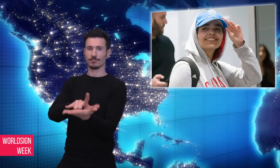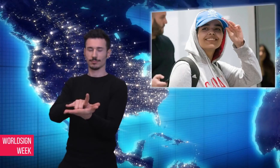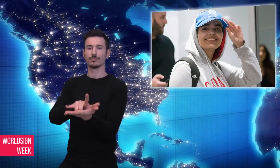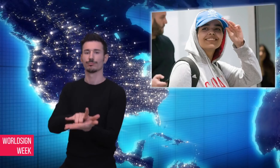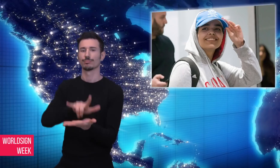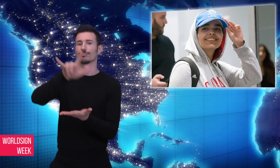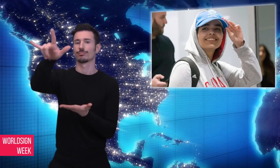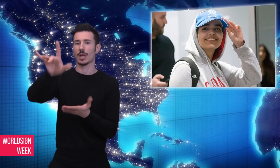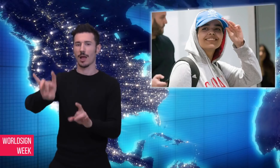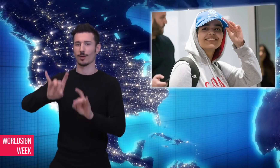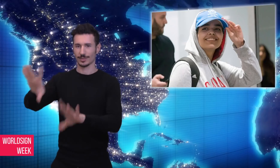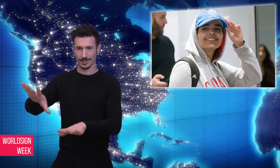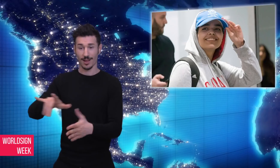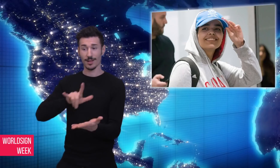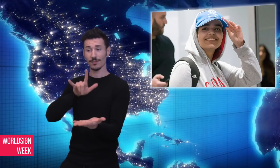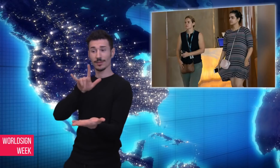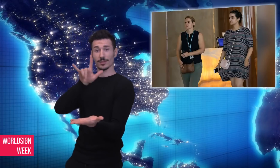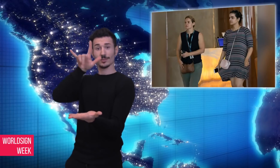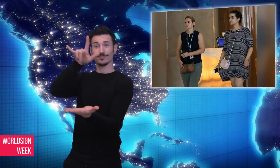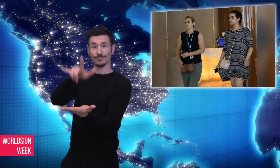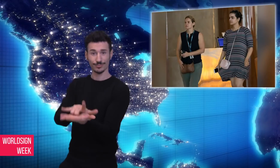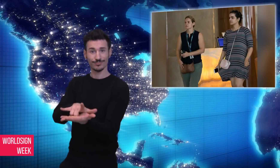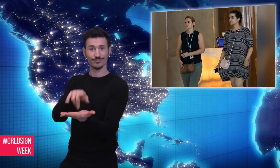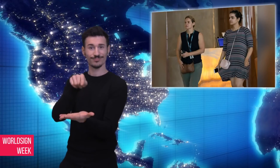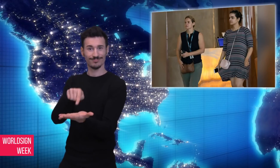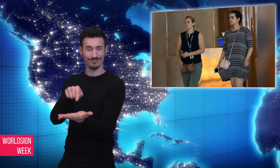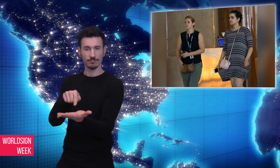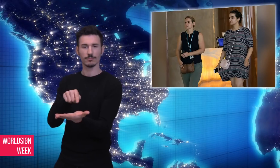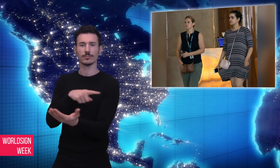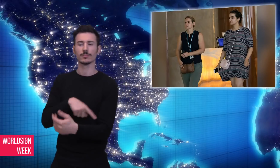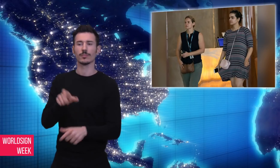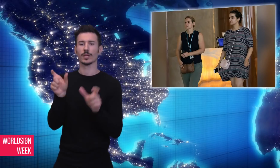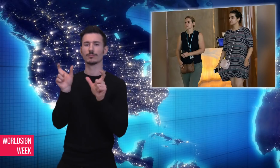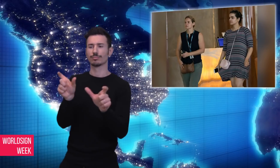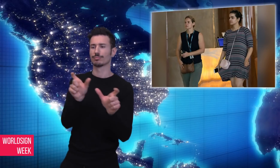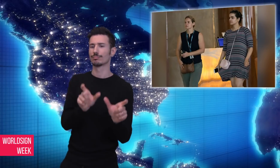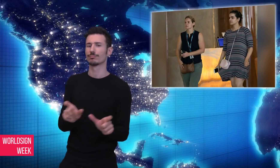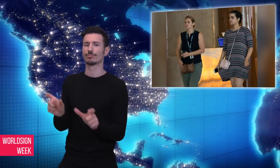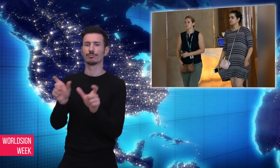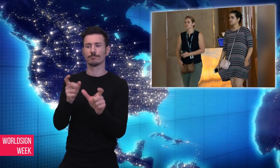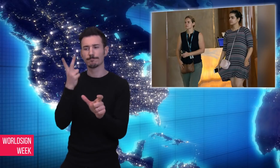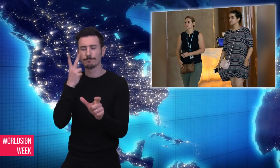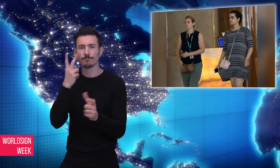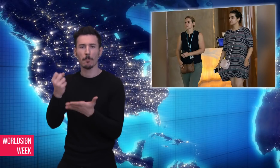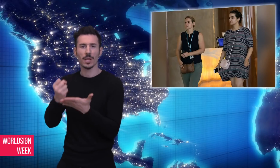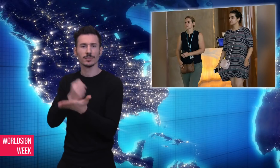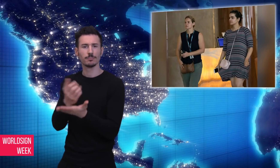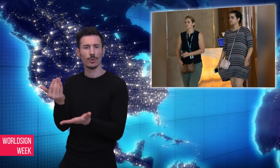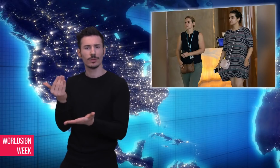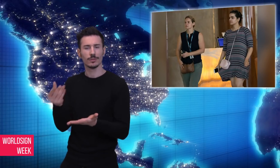Her passport was seized and she faced deportation.